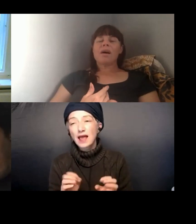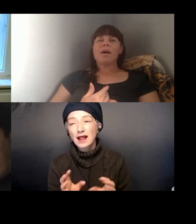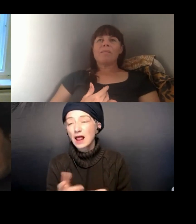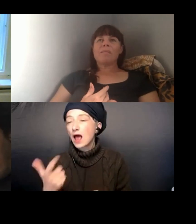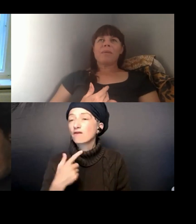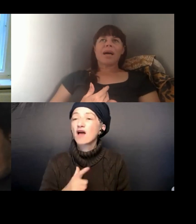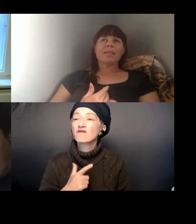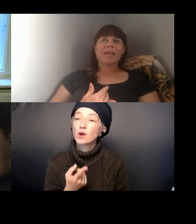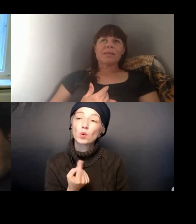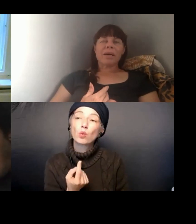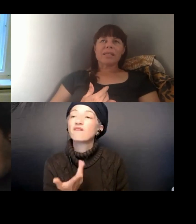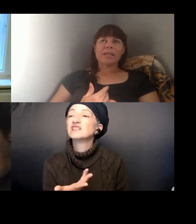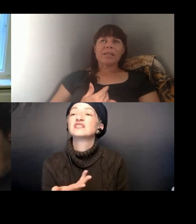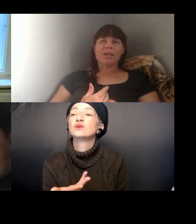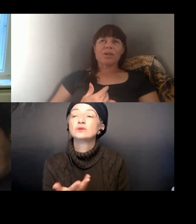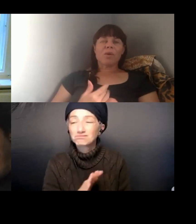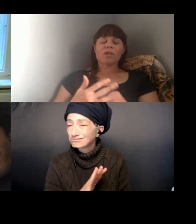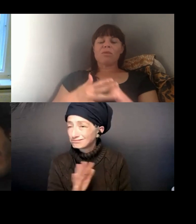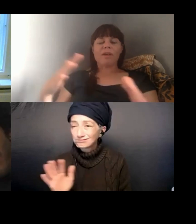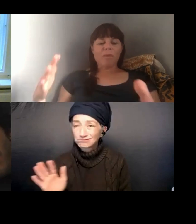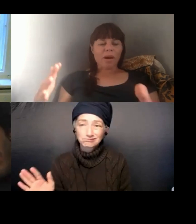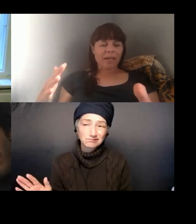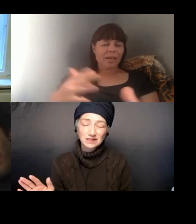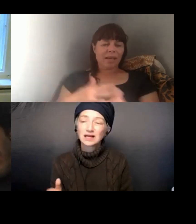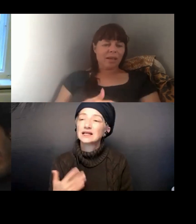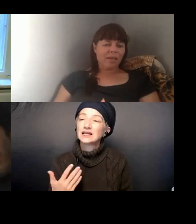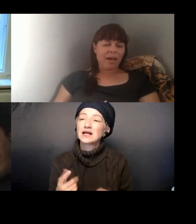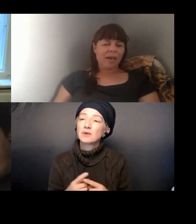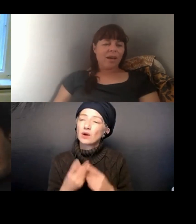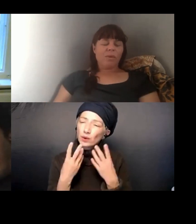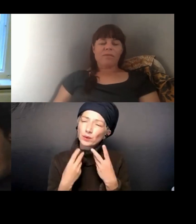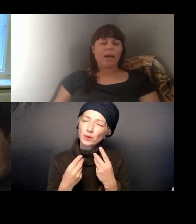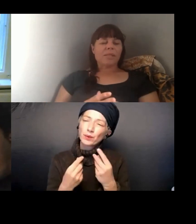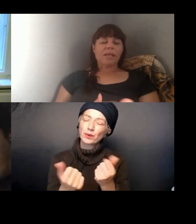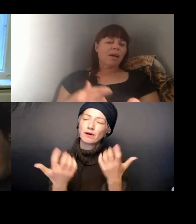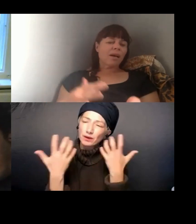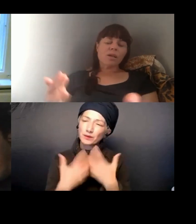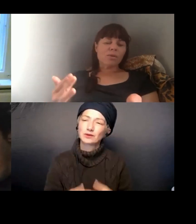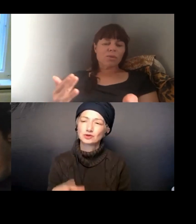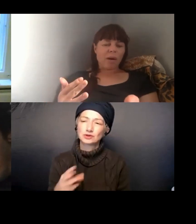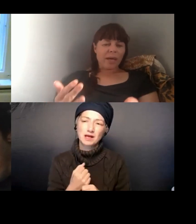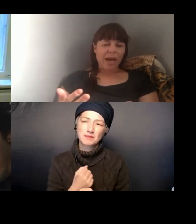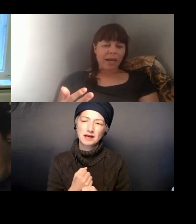And it's made it such a wonderful way of working together that we have kept deadlines loose where we can